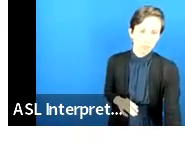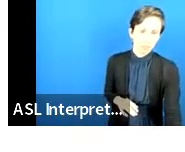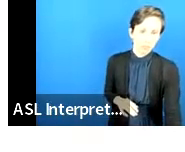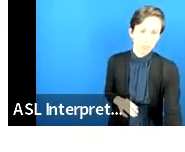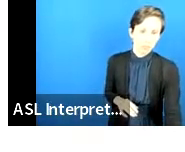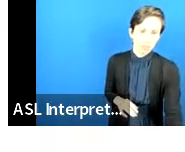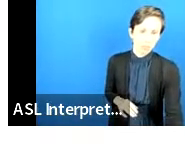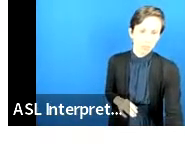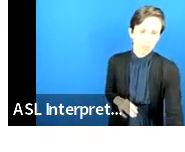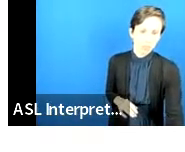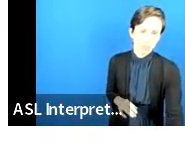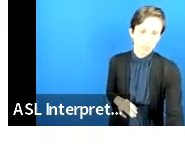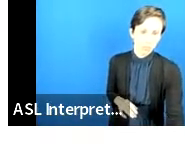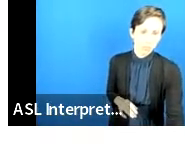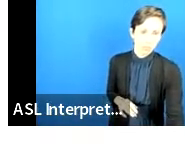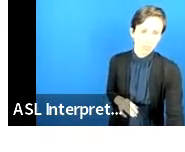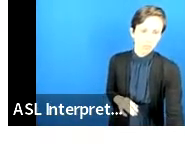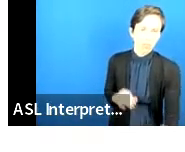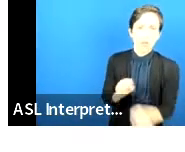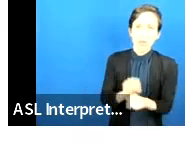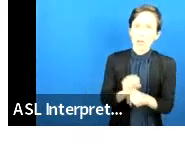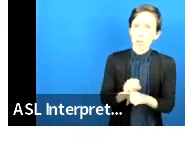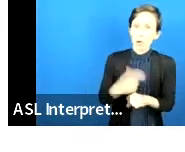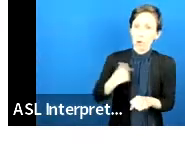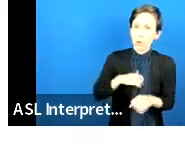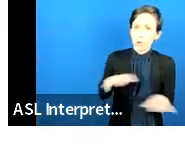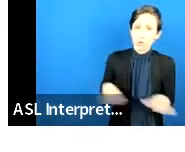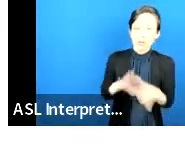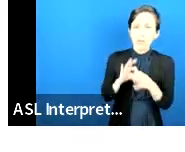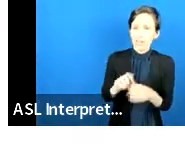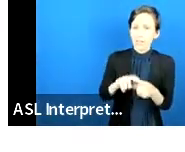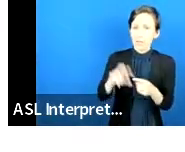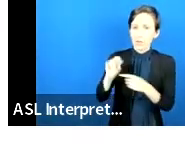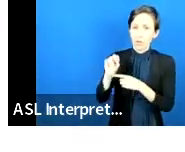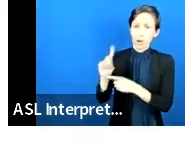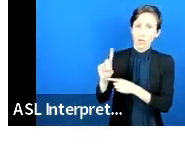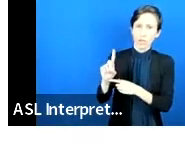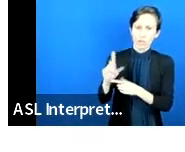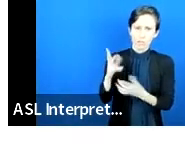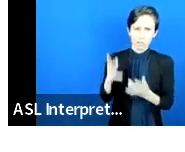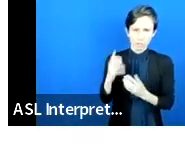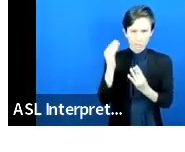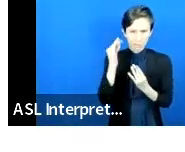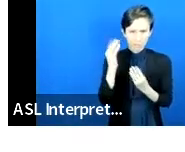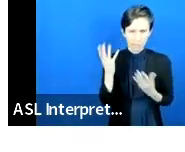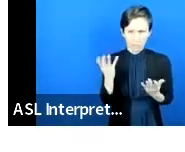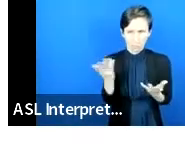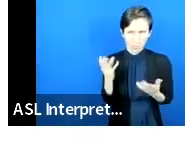The, the work that we're doing is around neurodiversity. And so you may be asking what neurodiversity is.